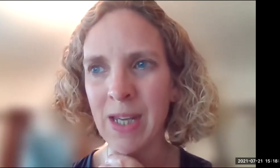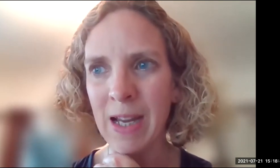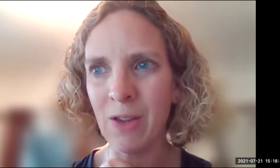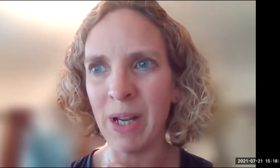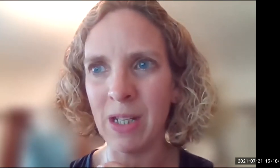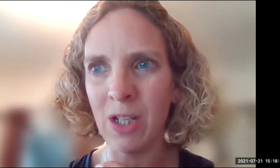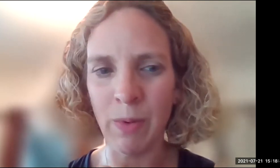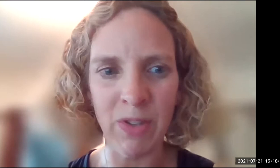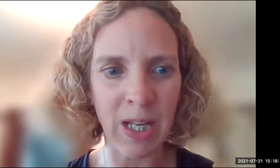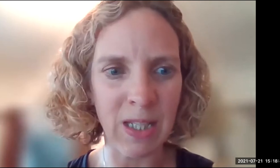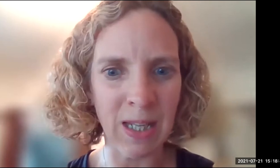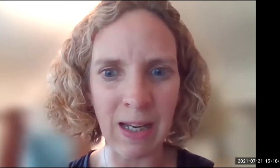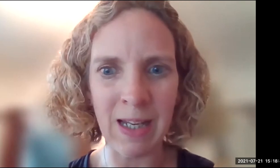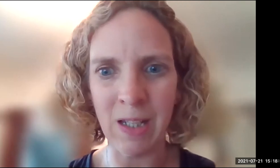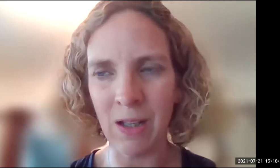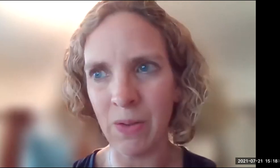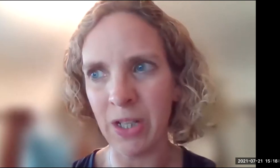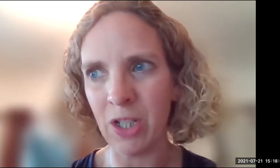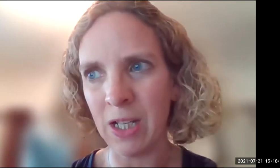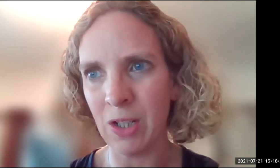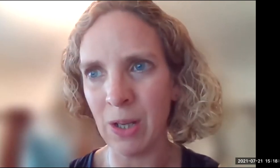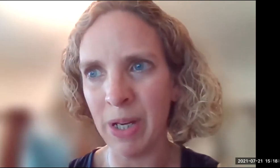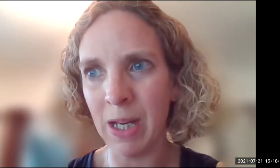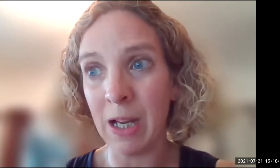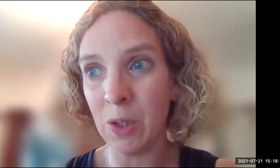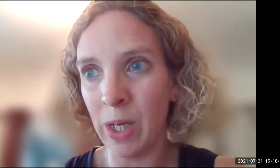We will also be engaging with, you know, all of our